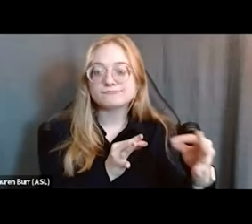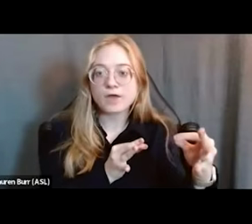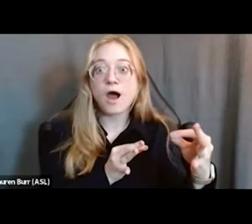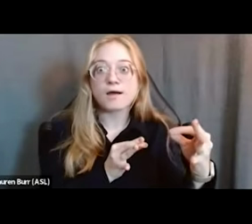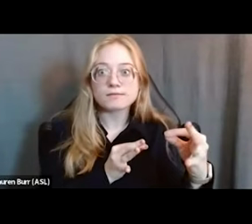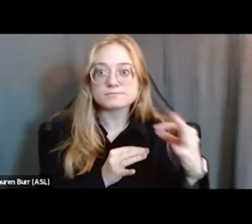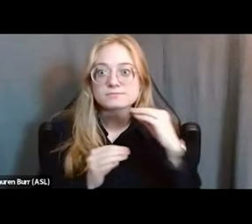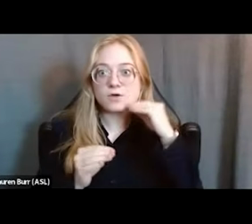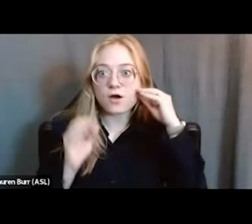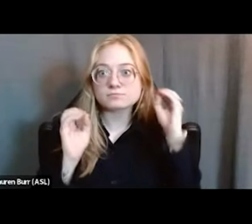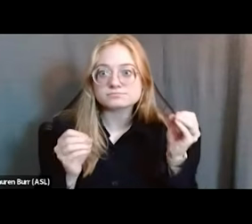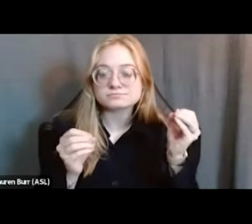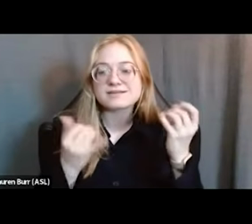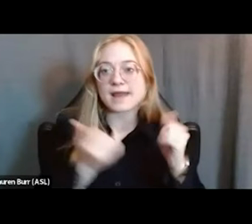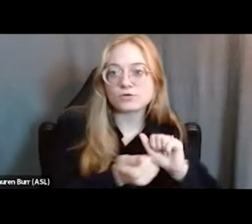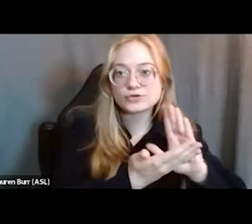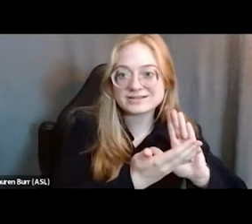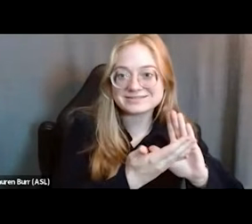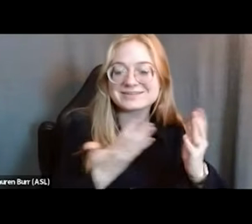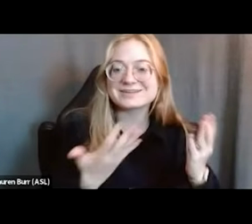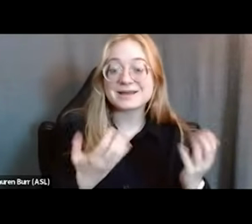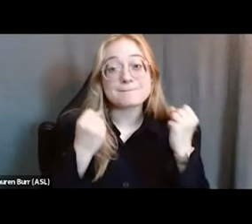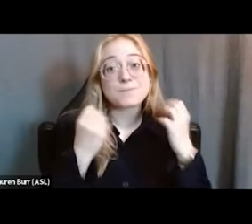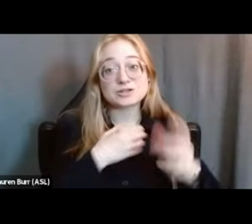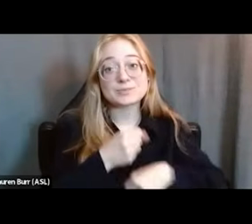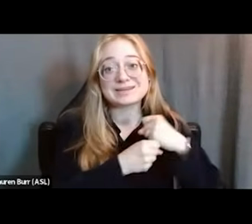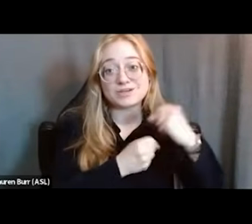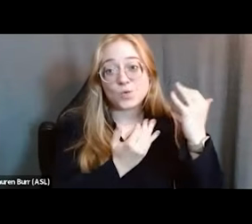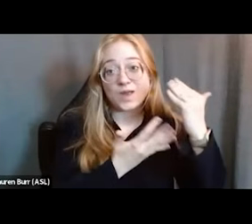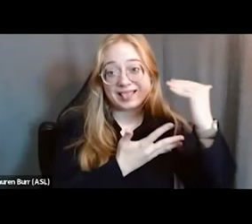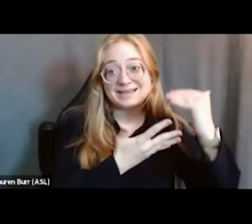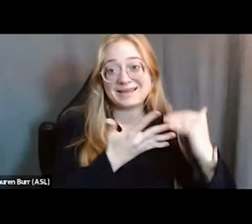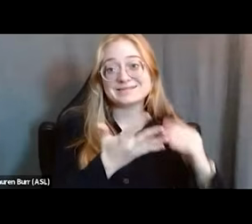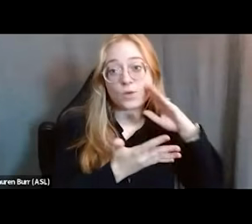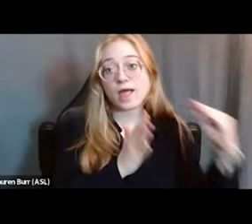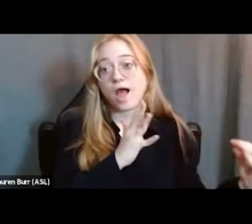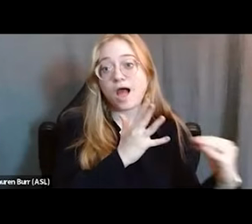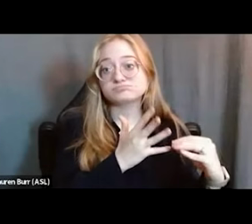because they end up with multiple year wait lists. So as much as we can do homeless prevention,